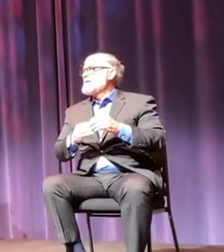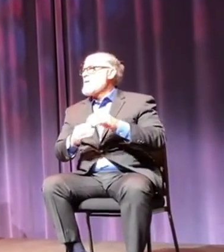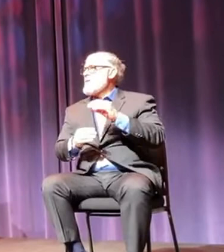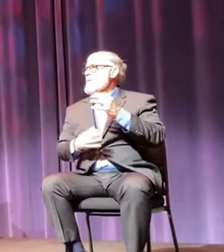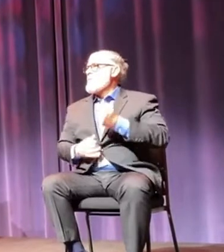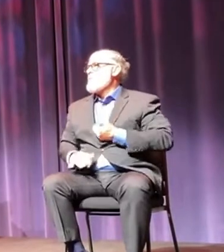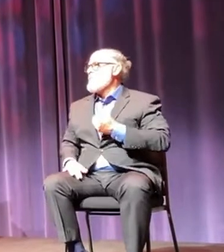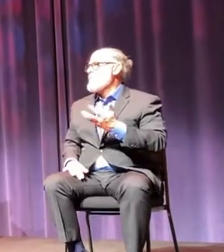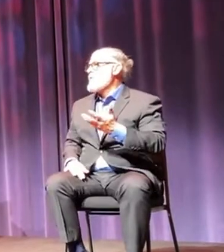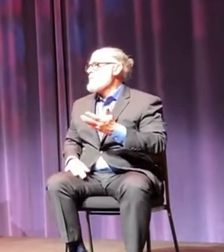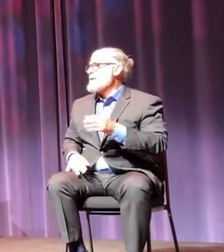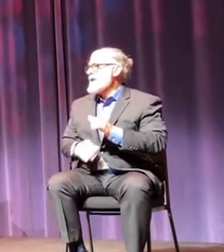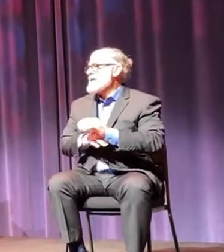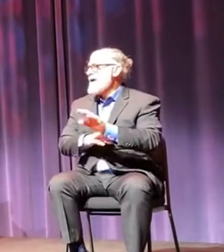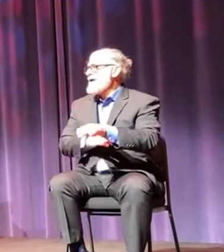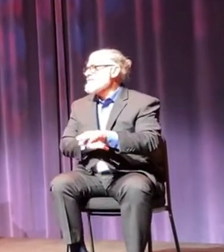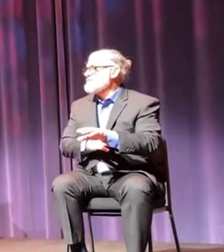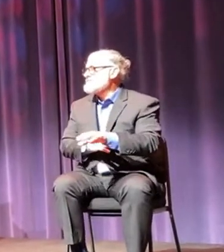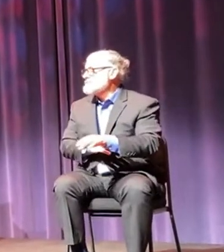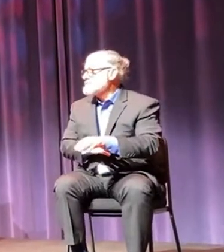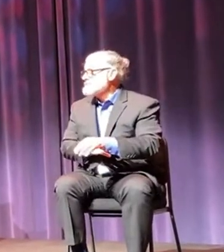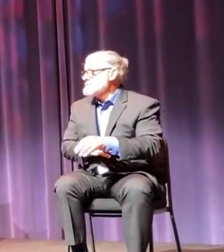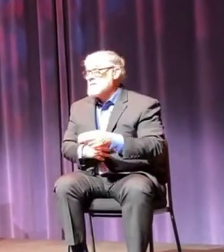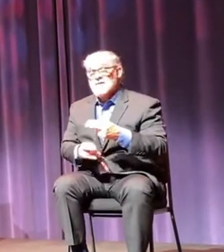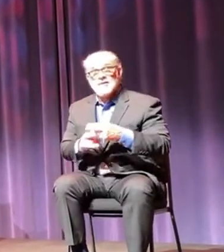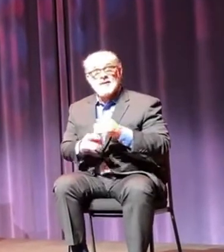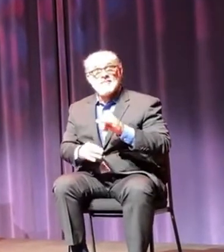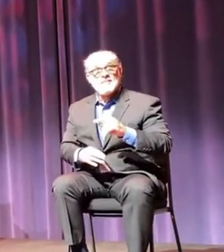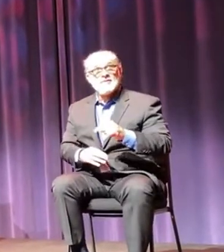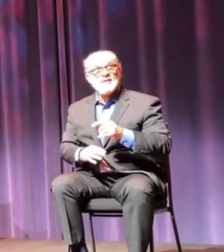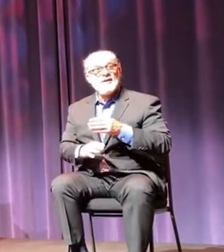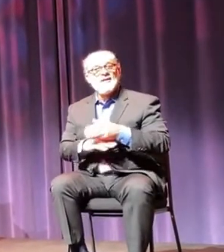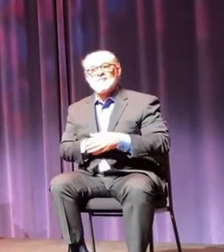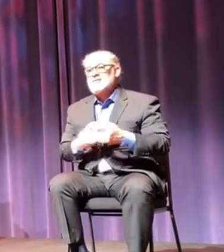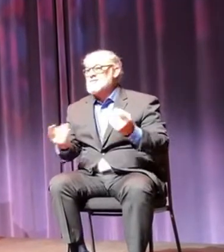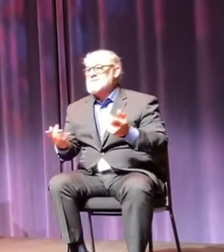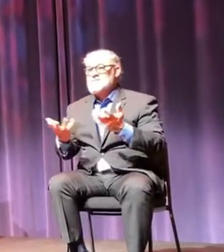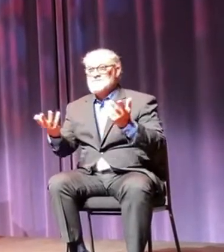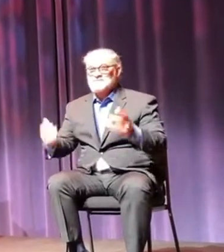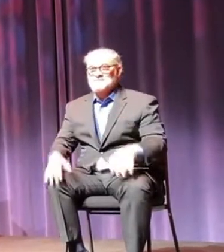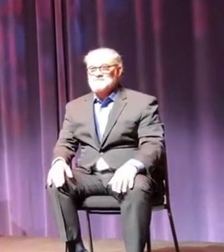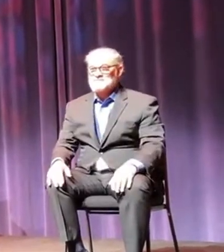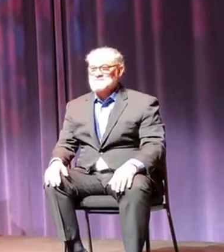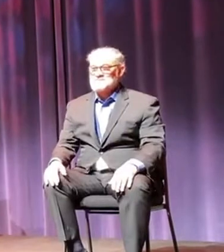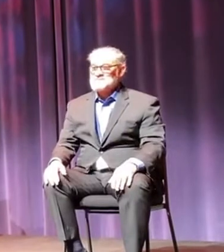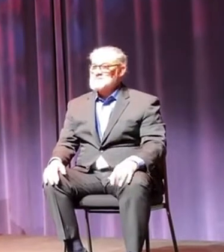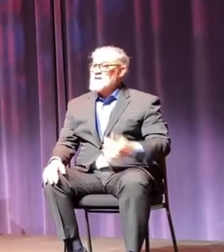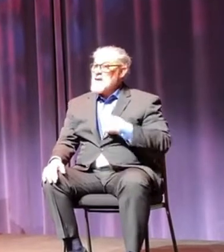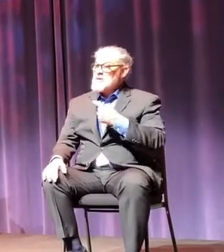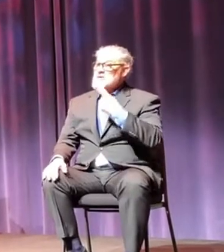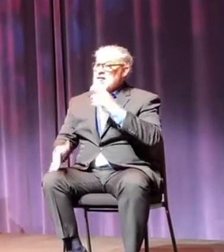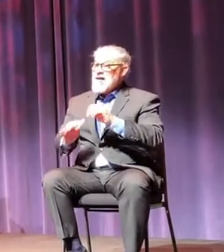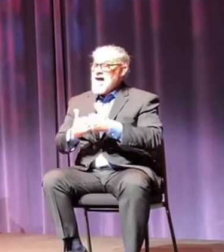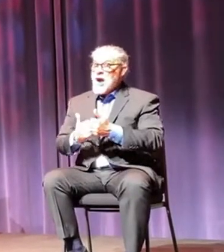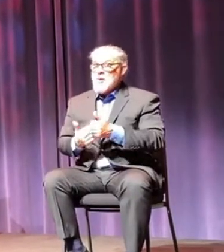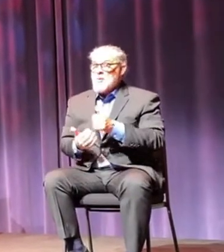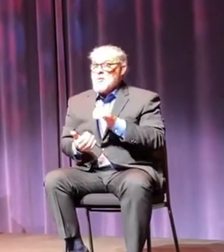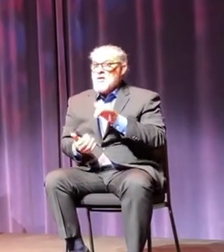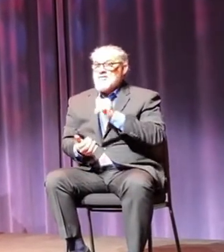The poem as the act of naming. Naming as the act of being. I would tell it how it did not happen.